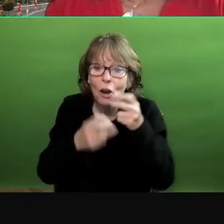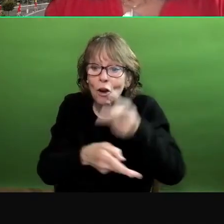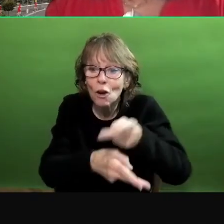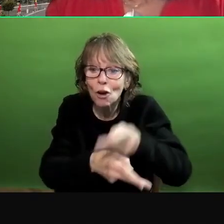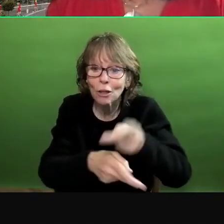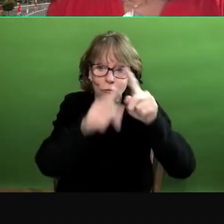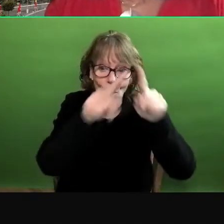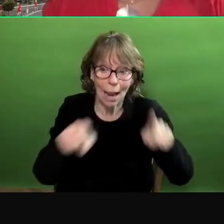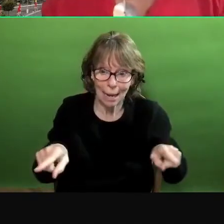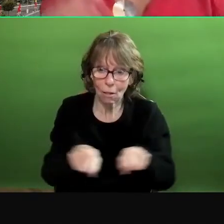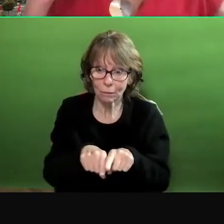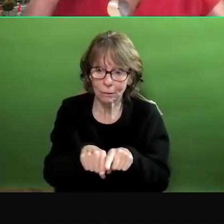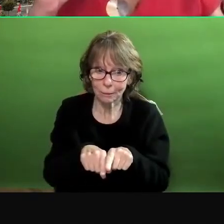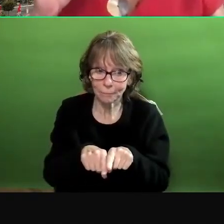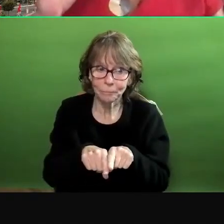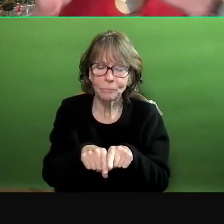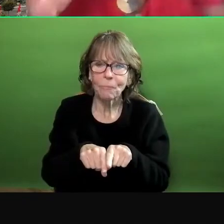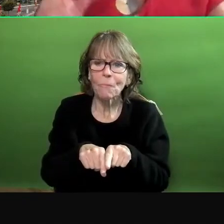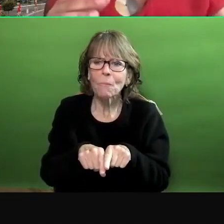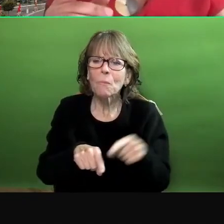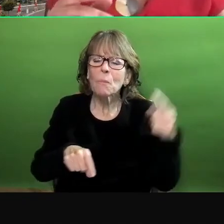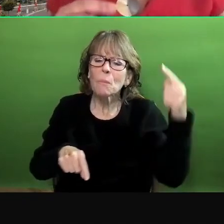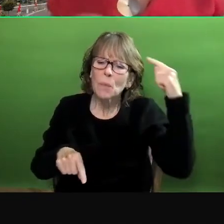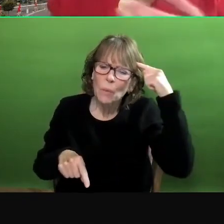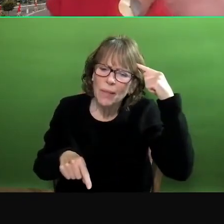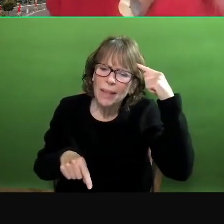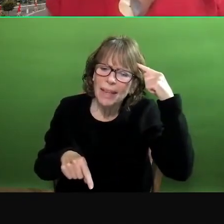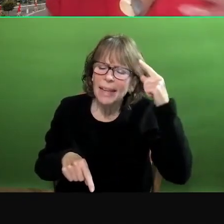a lot of times, we've always thought of care presenting. Somebody's caring in this,